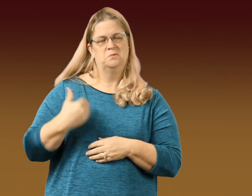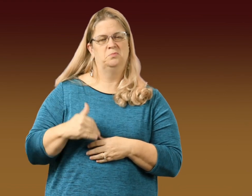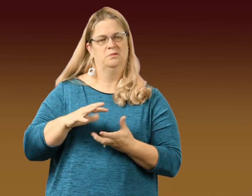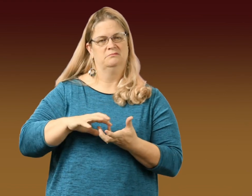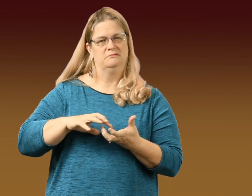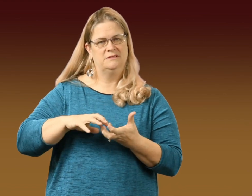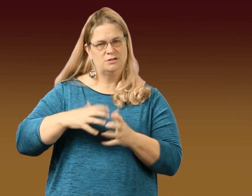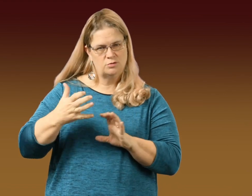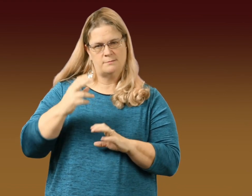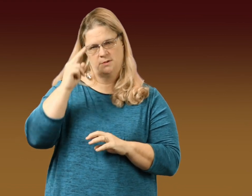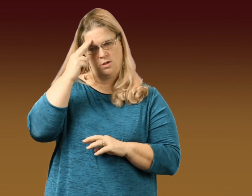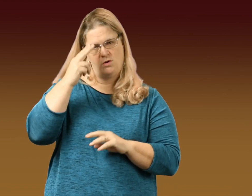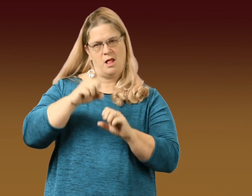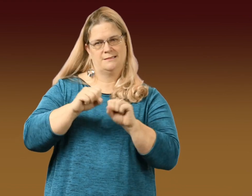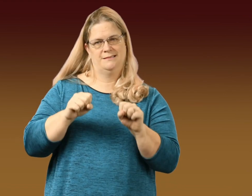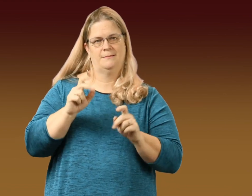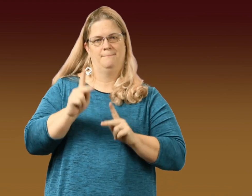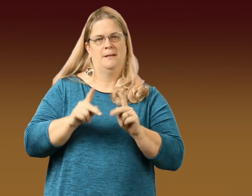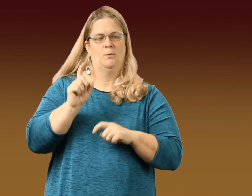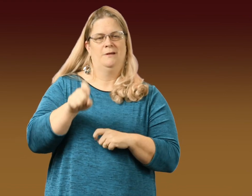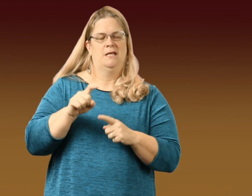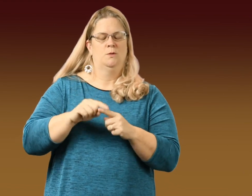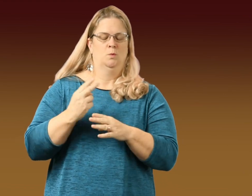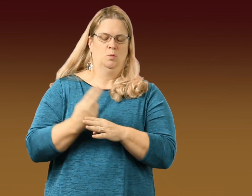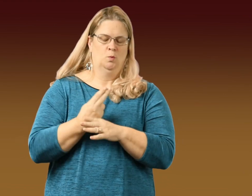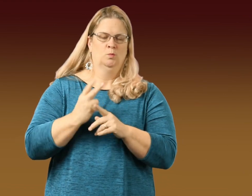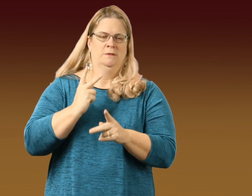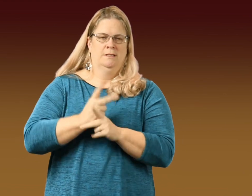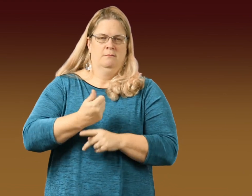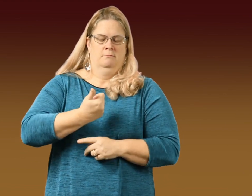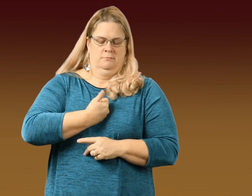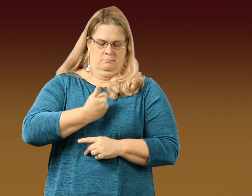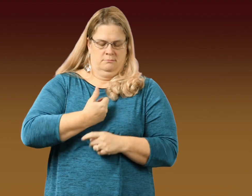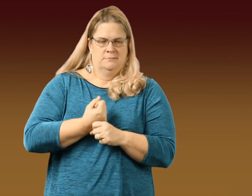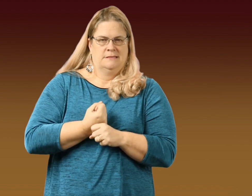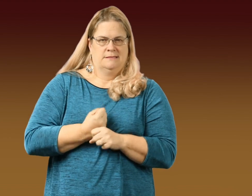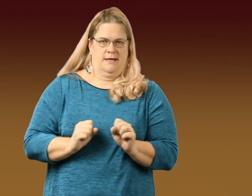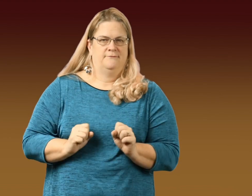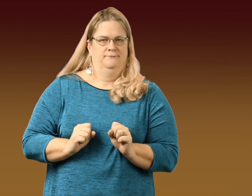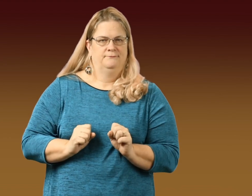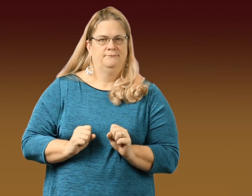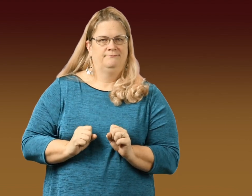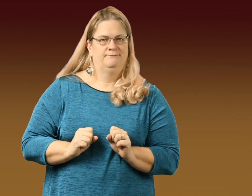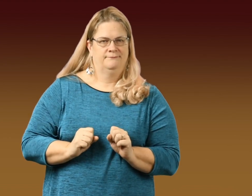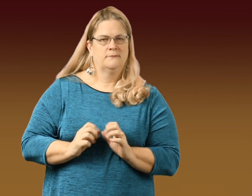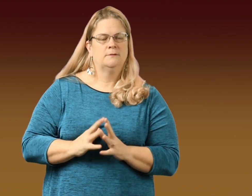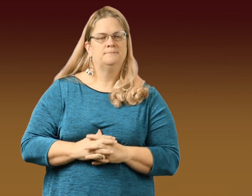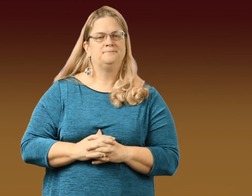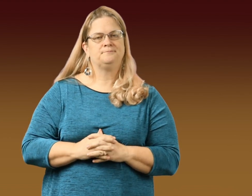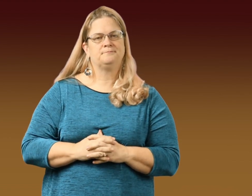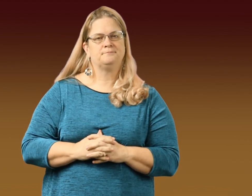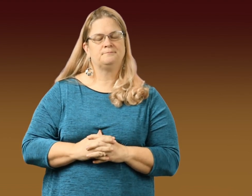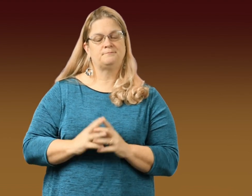Trauma disrupts the neurological system people need to use to keep themselves and others safe.